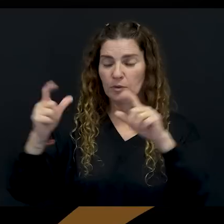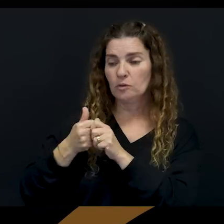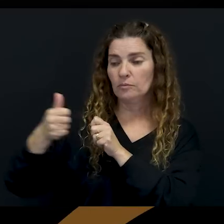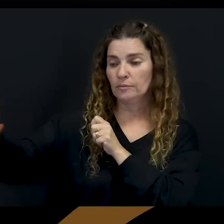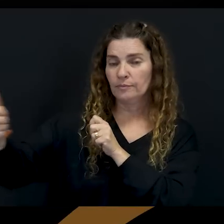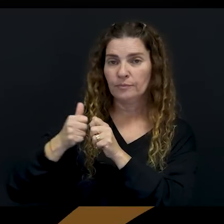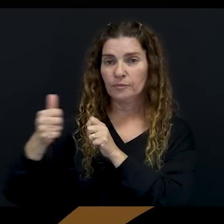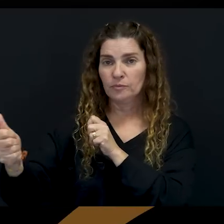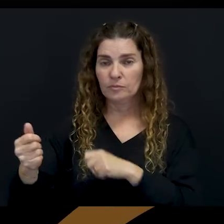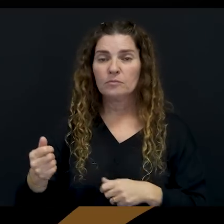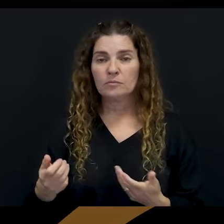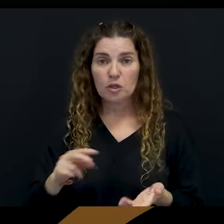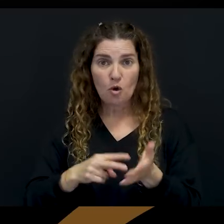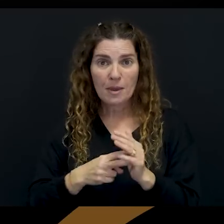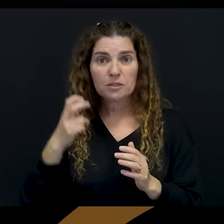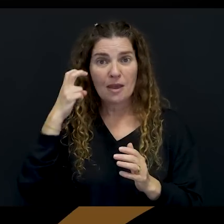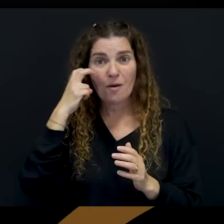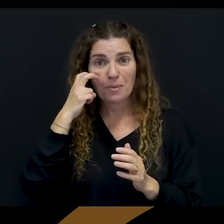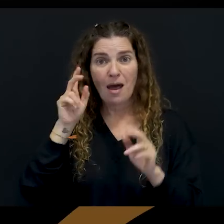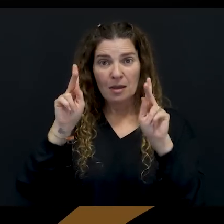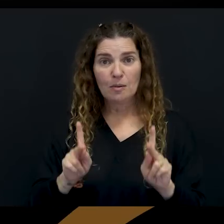points their device in the direction of the cereal box.